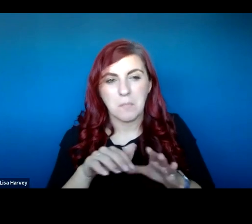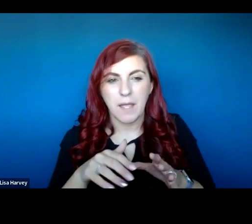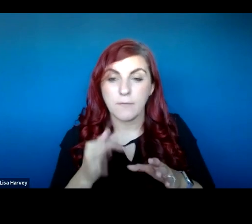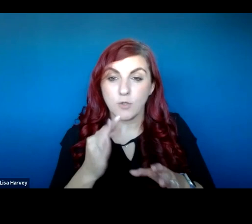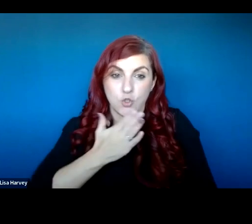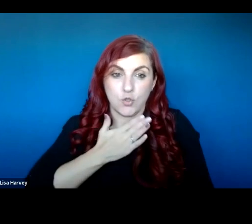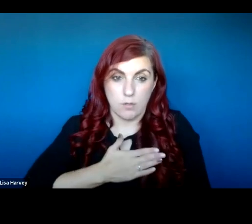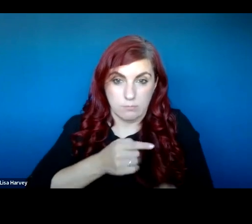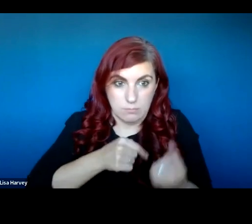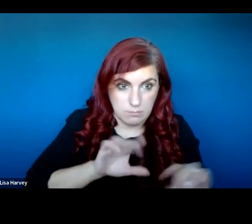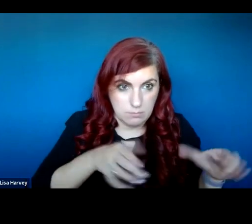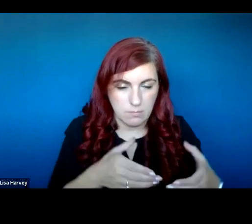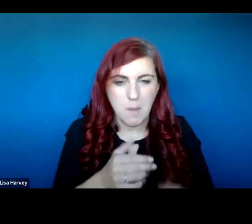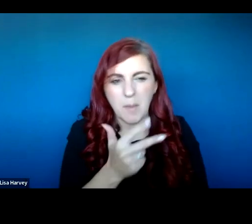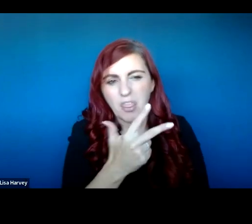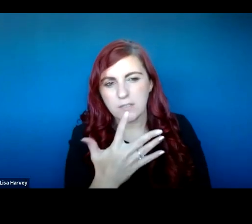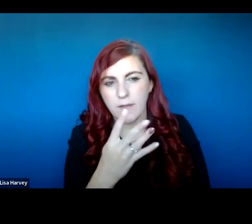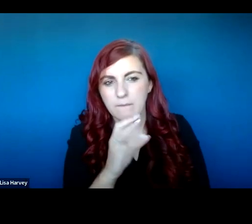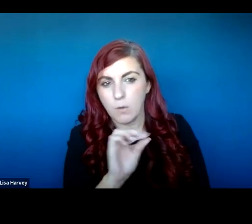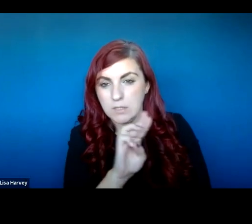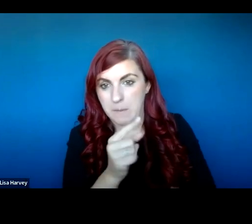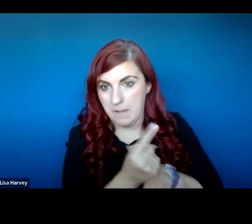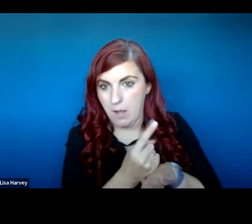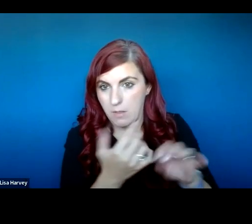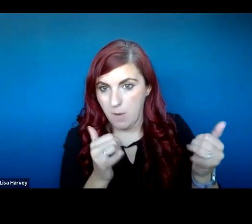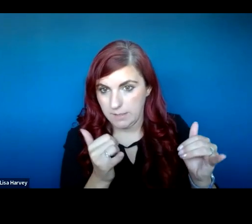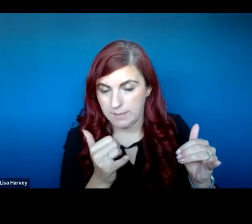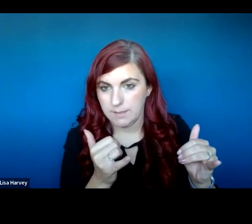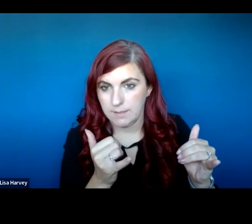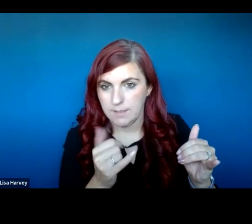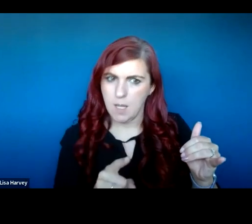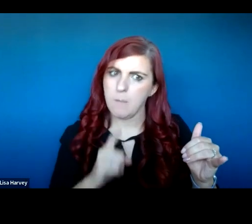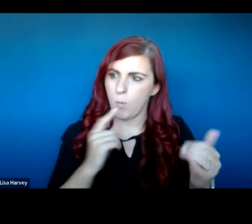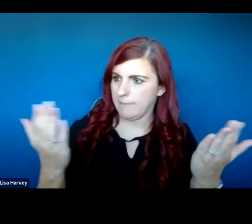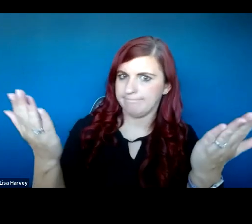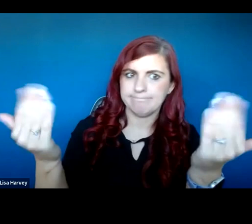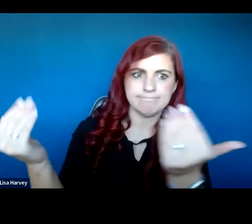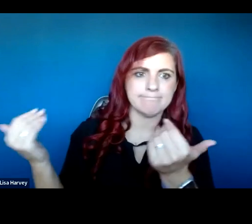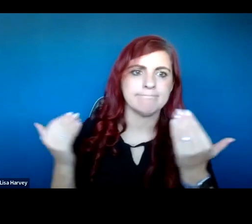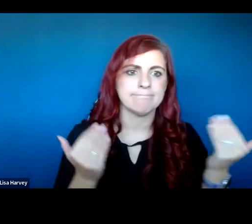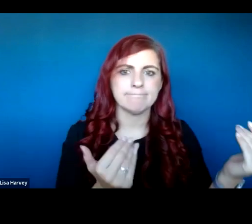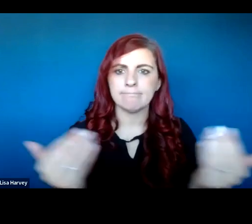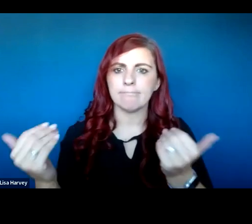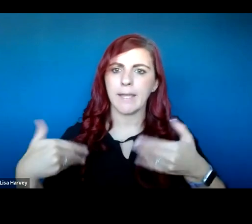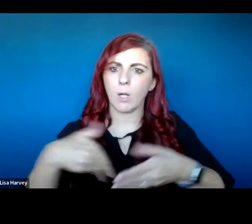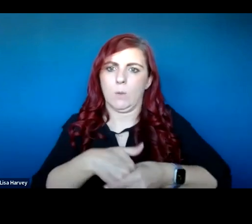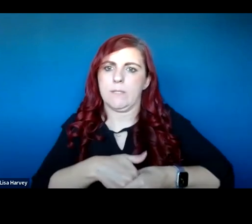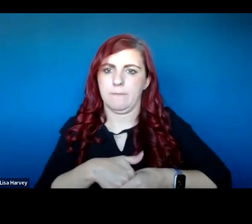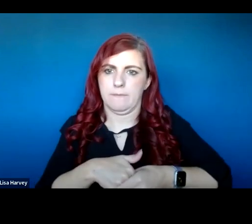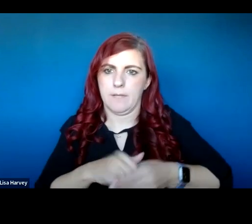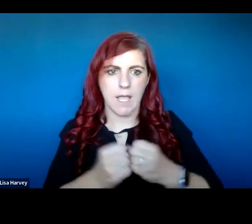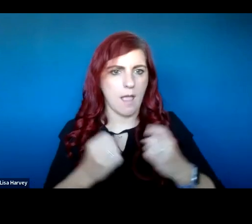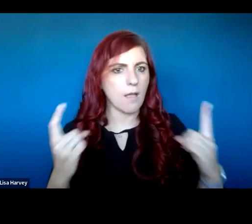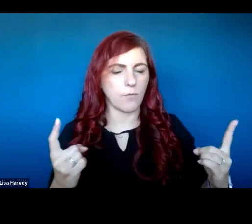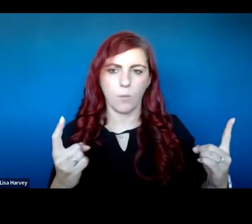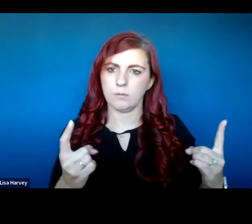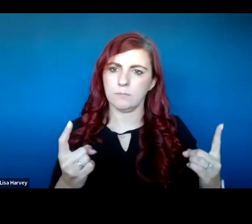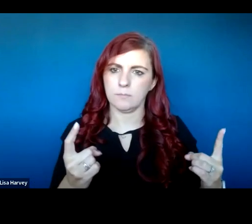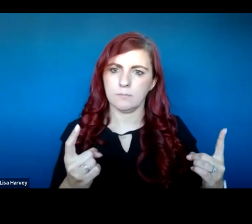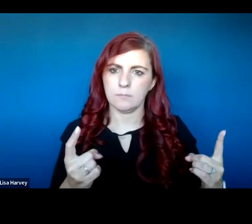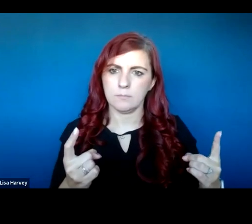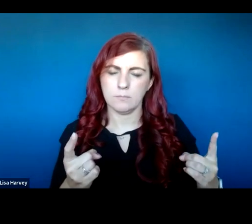40 people turn up at the party, but we are inclusive, everybody who is our